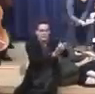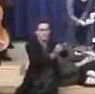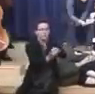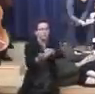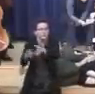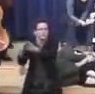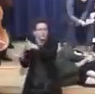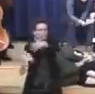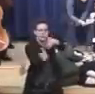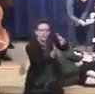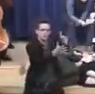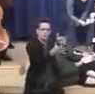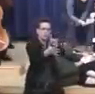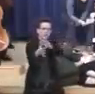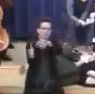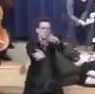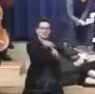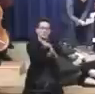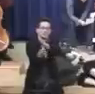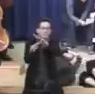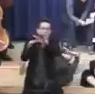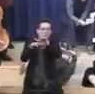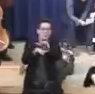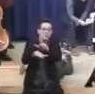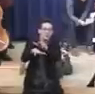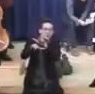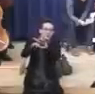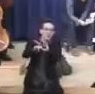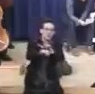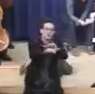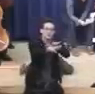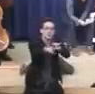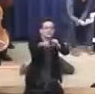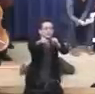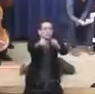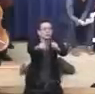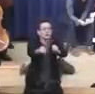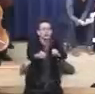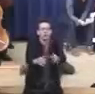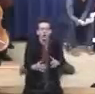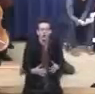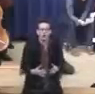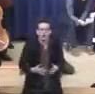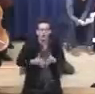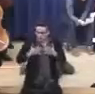The wind that whispers, of the distance to shore...